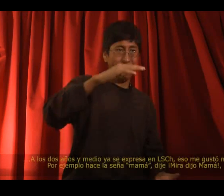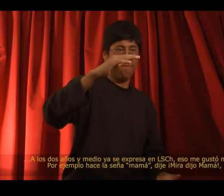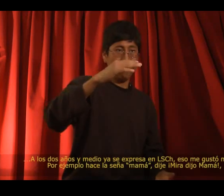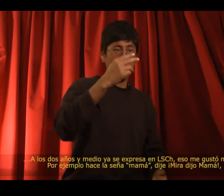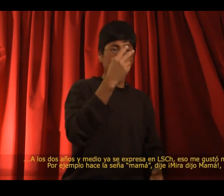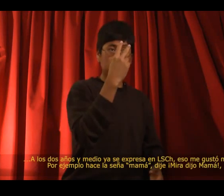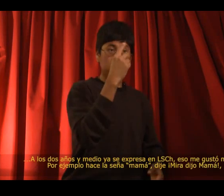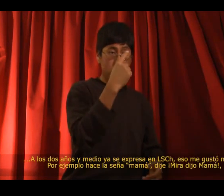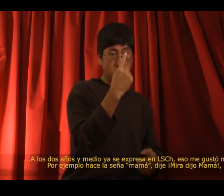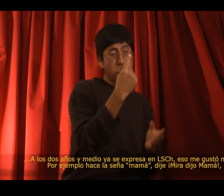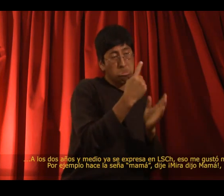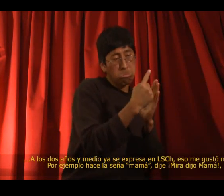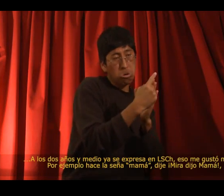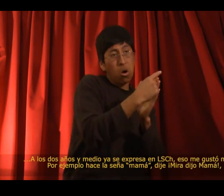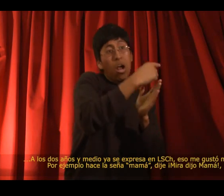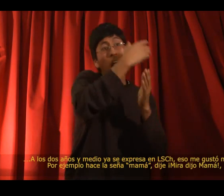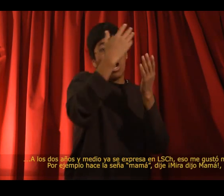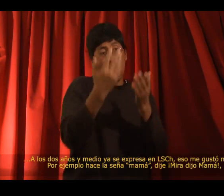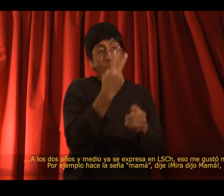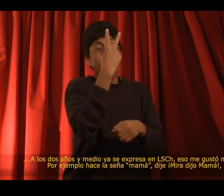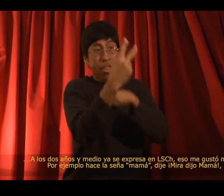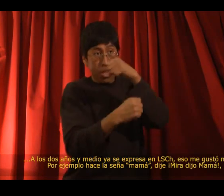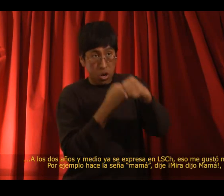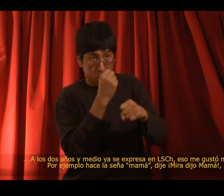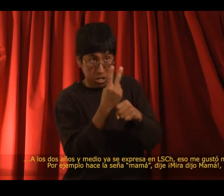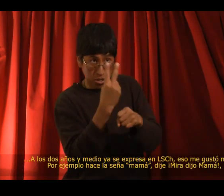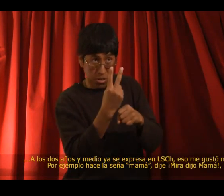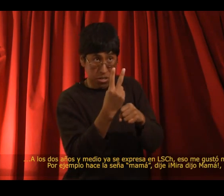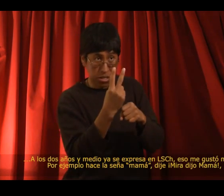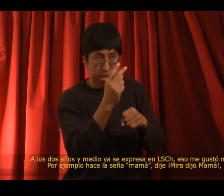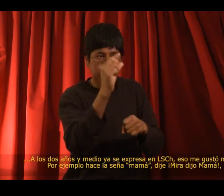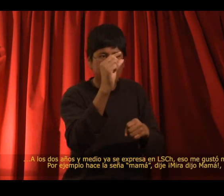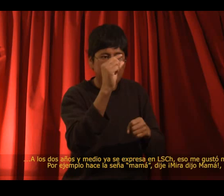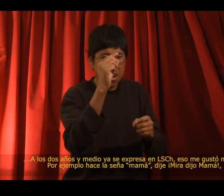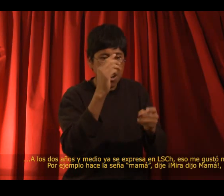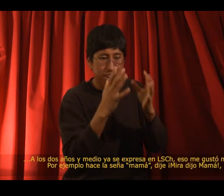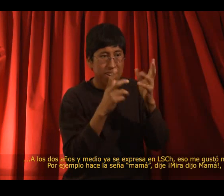When she was two and a half years old, she could express herself in sign language and that made me happy.